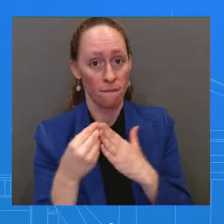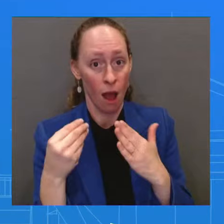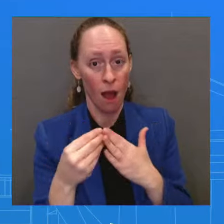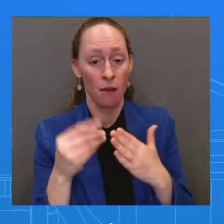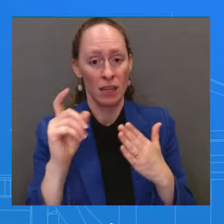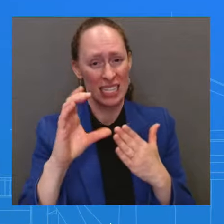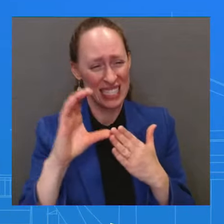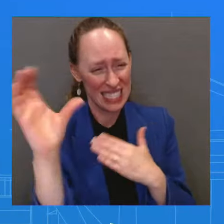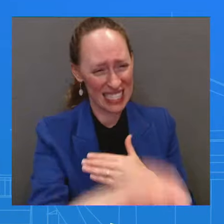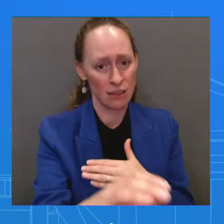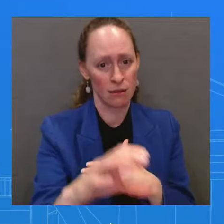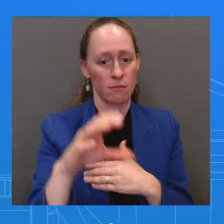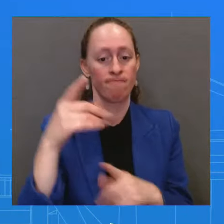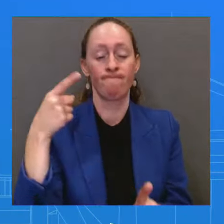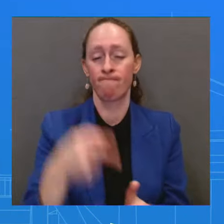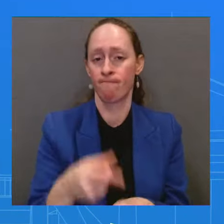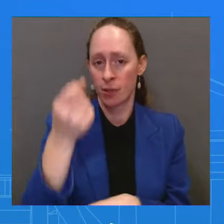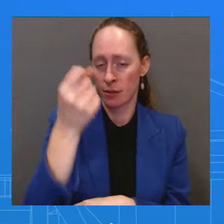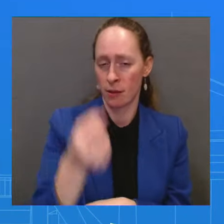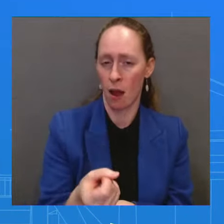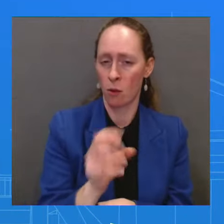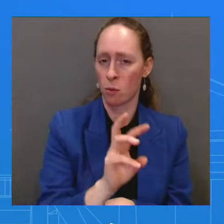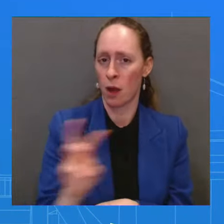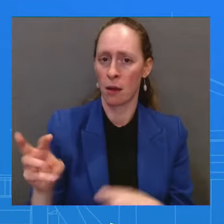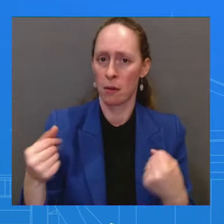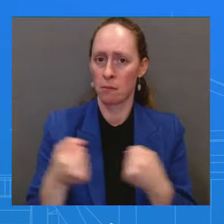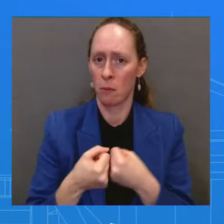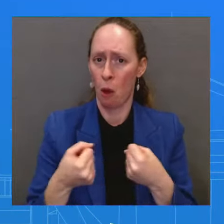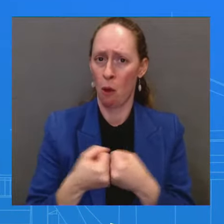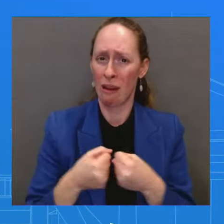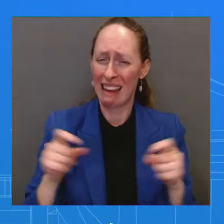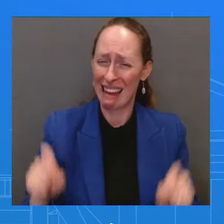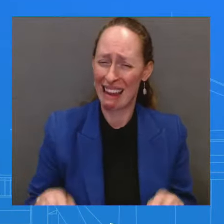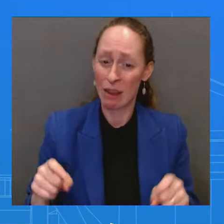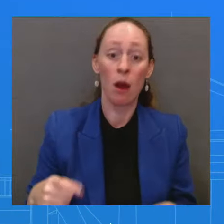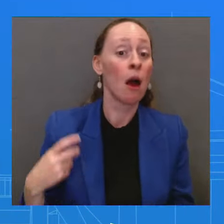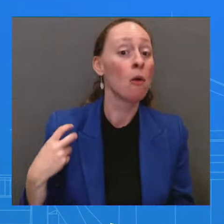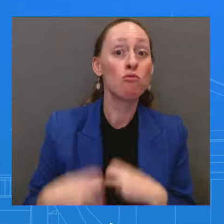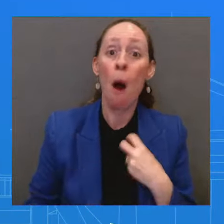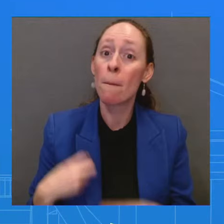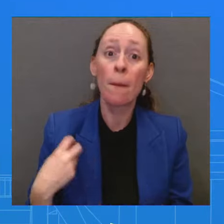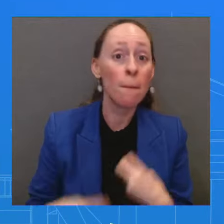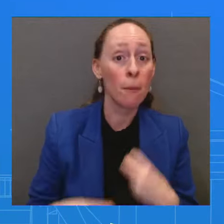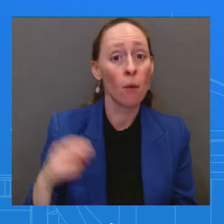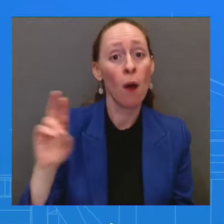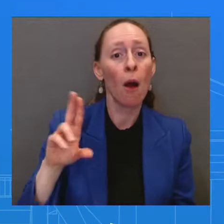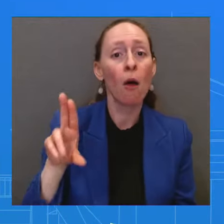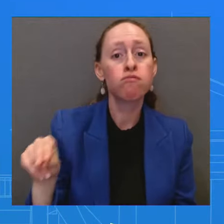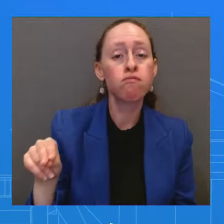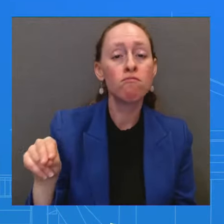And Republicans continue to block us. They do. They continue to block us. And without Congress, the President has taken action.